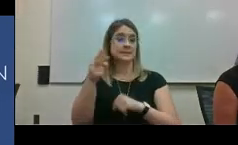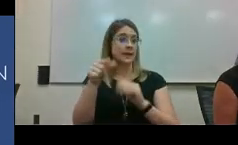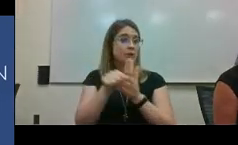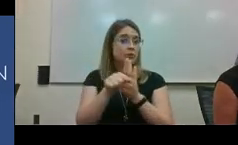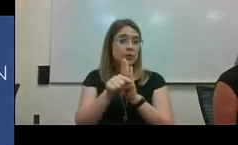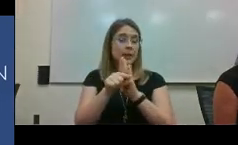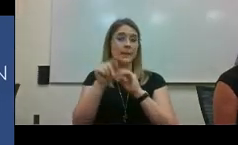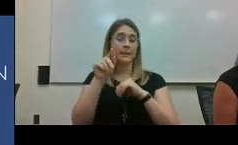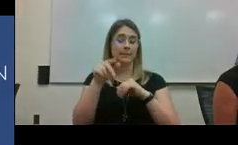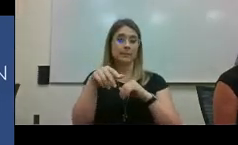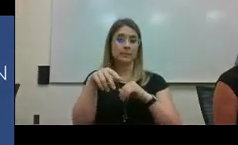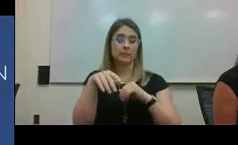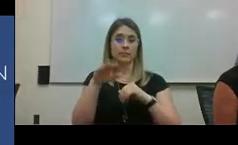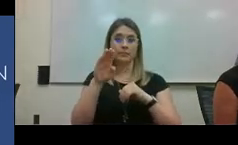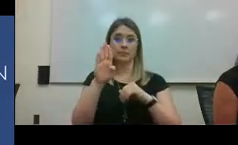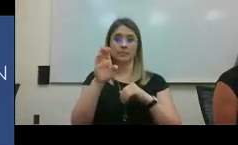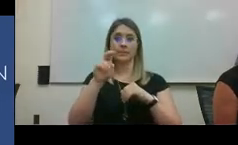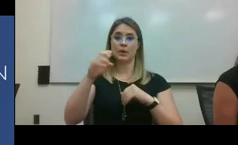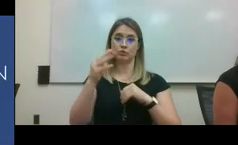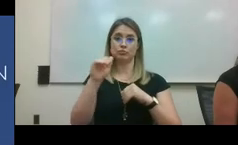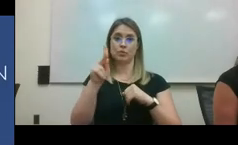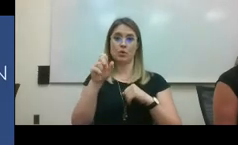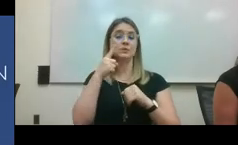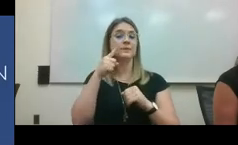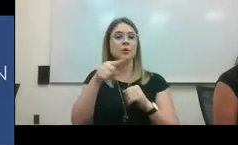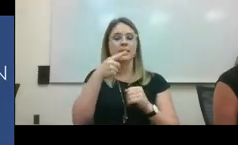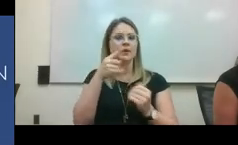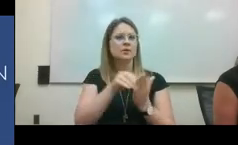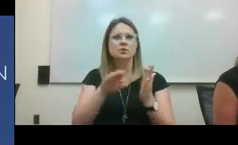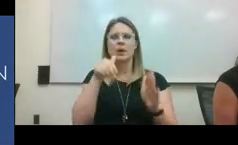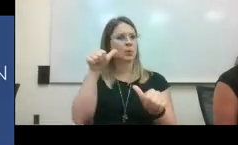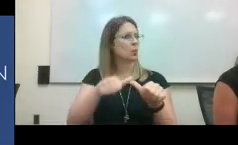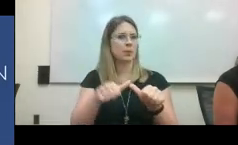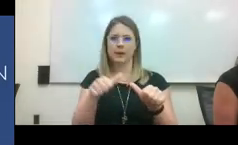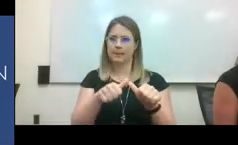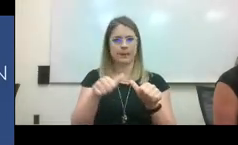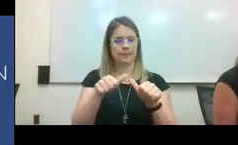for hearing and using oral language, I don't recall those at the moment. I can certainly look them up